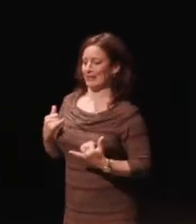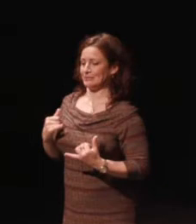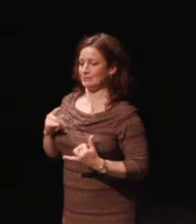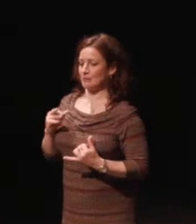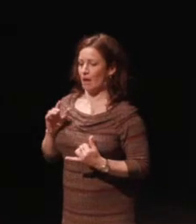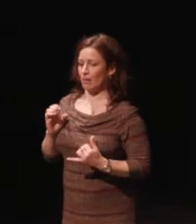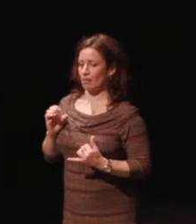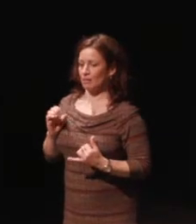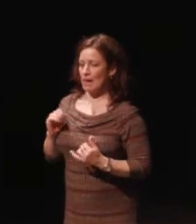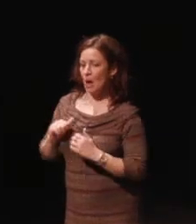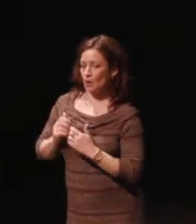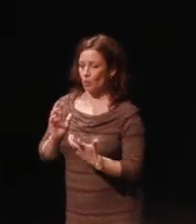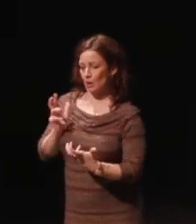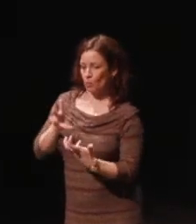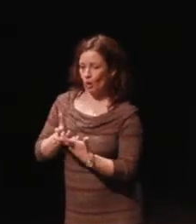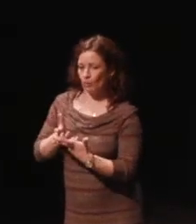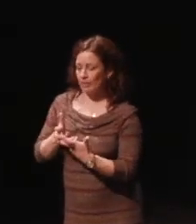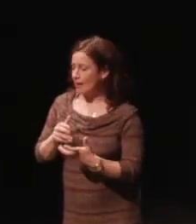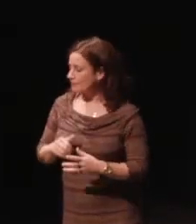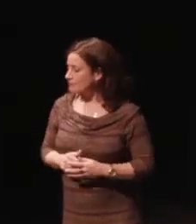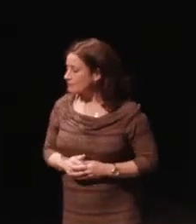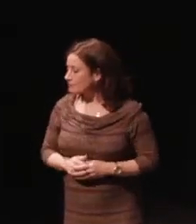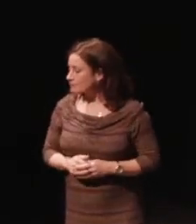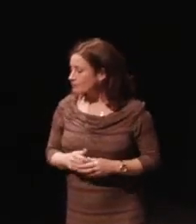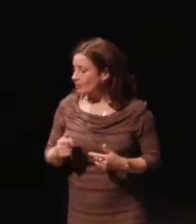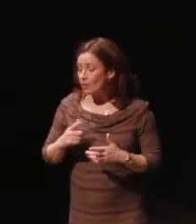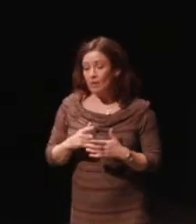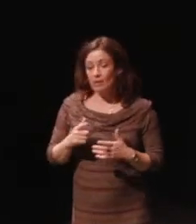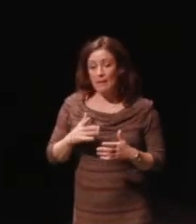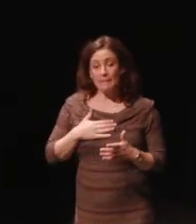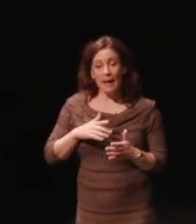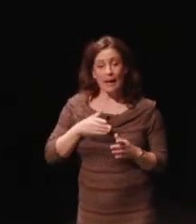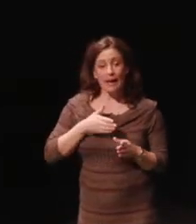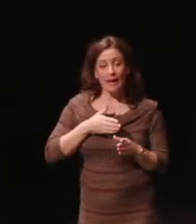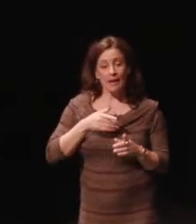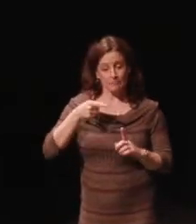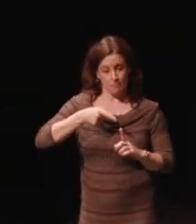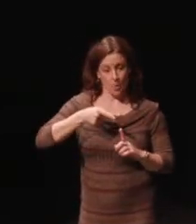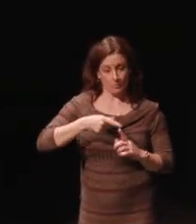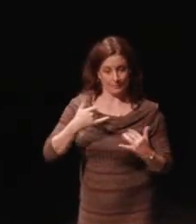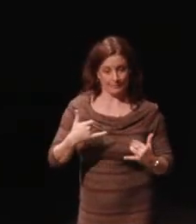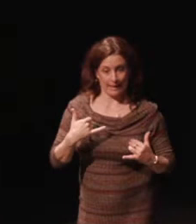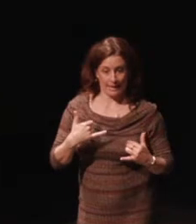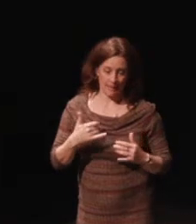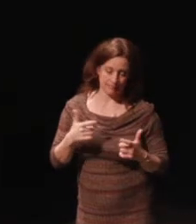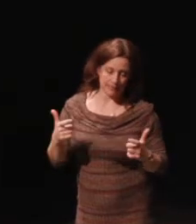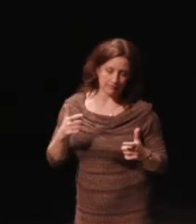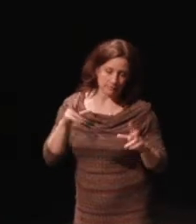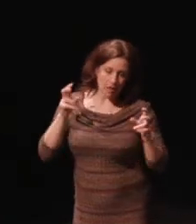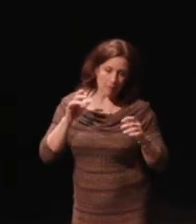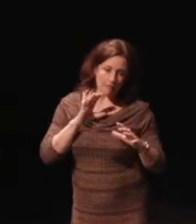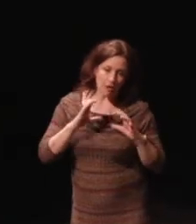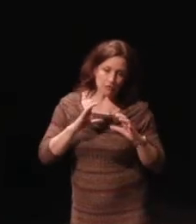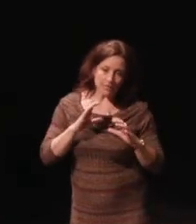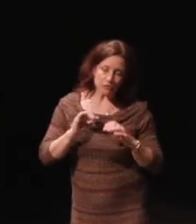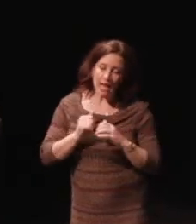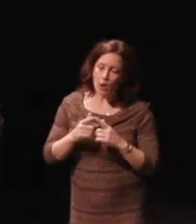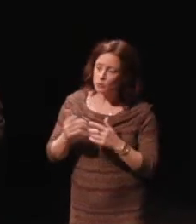Now, the main point I want to make today and the main topic of conversation is, finding ways to get developers more